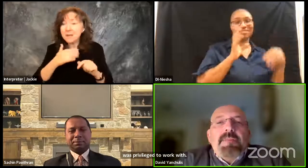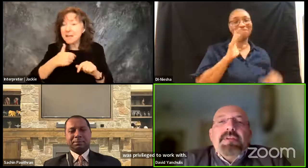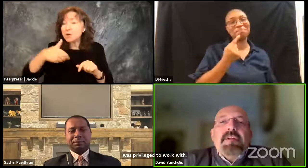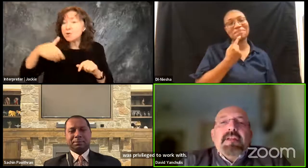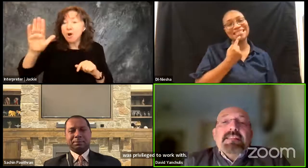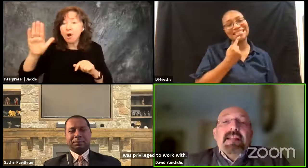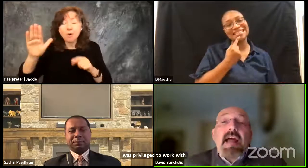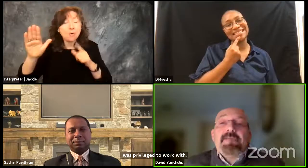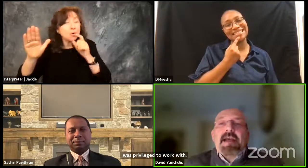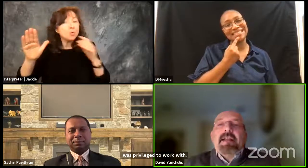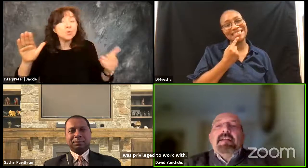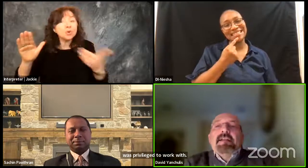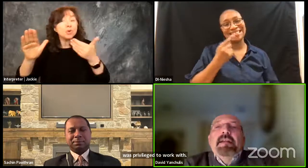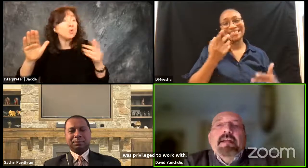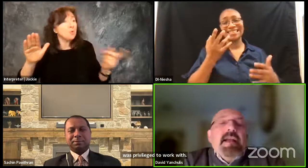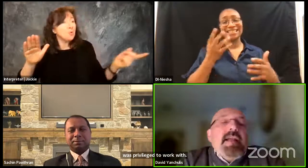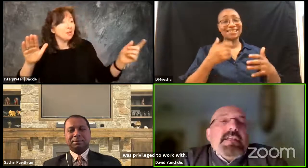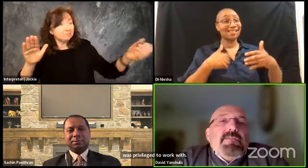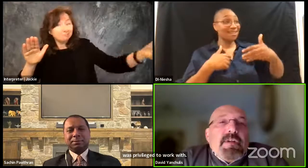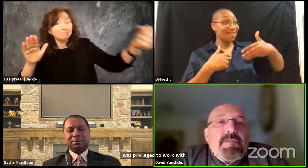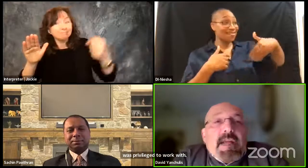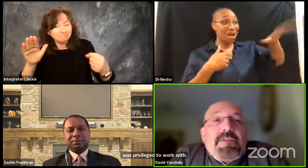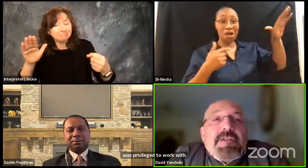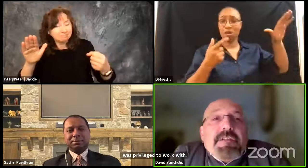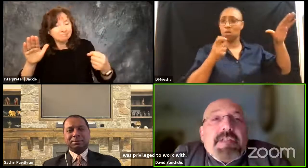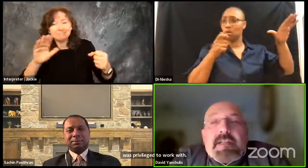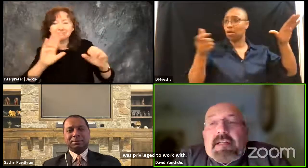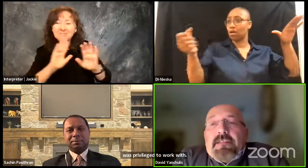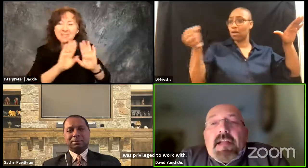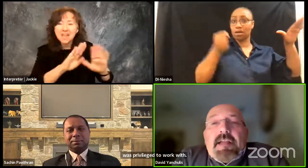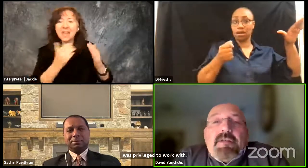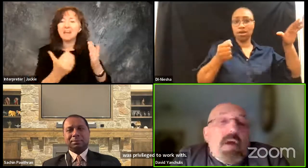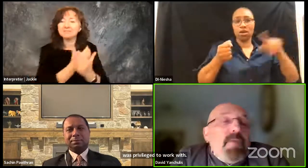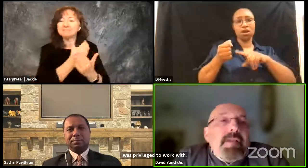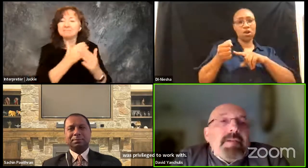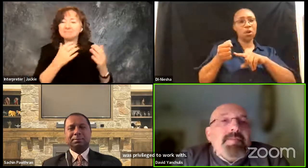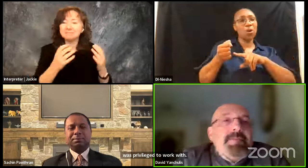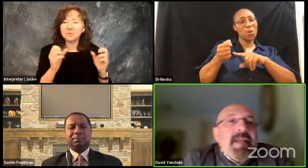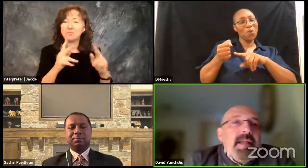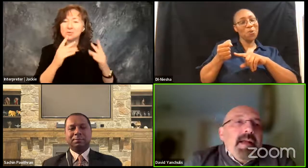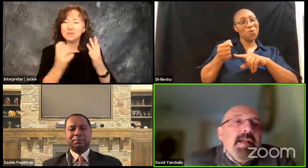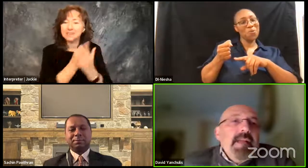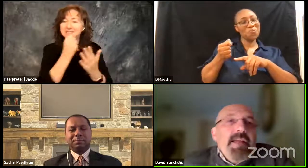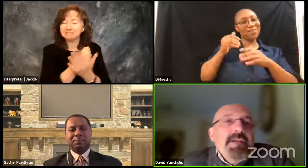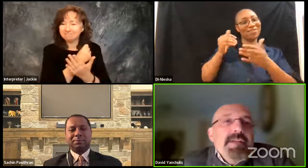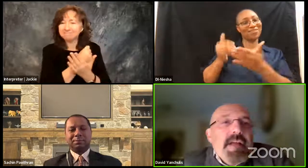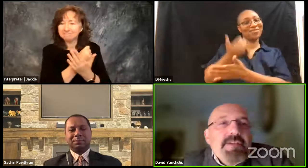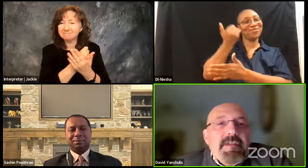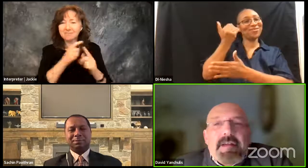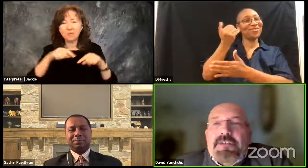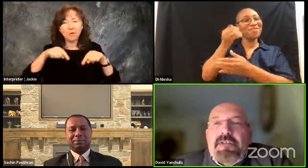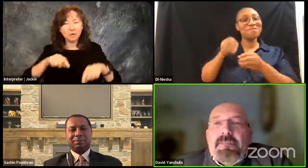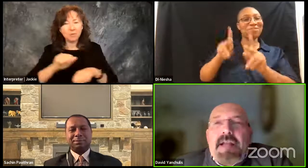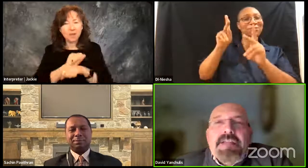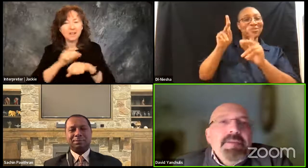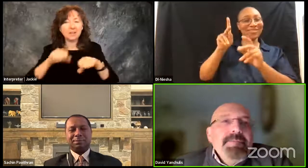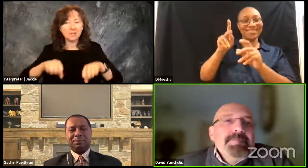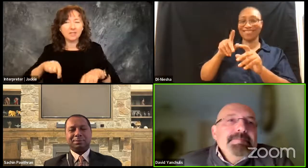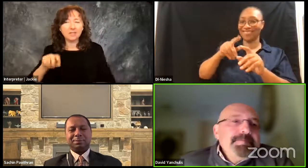opportunities that I've had at this wonderful agency that is like no other. Thank you, Sachin, I'm going to turn it back to you.